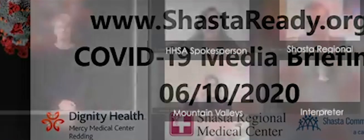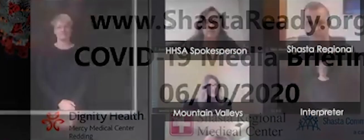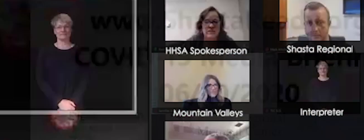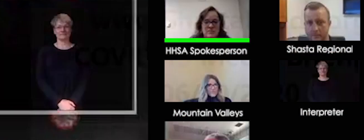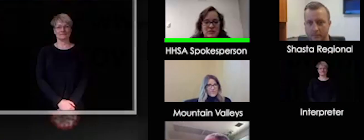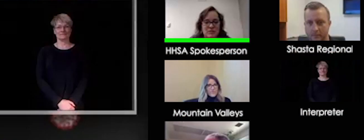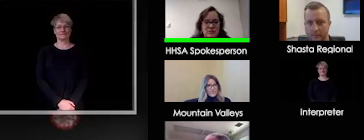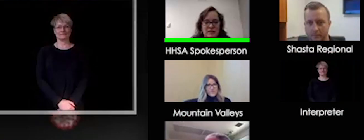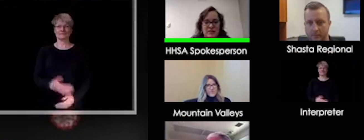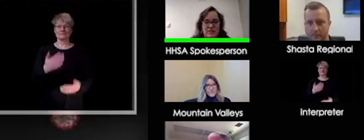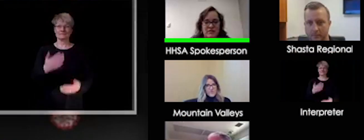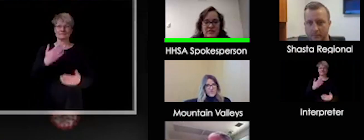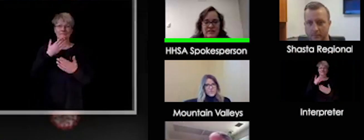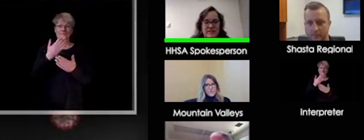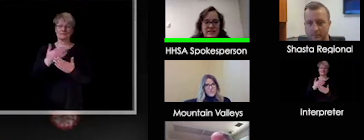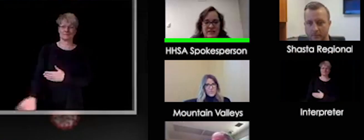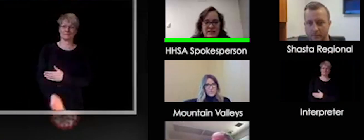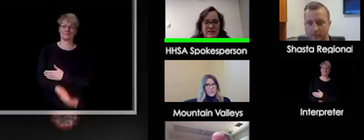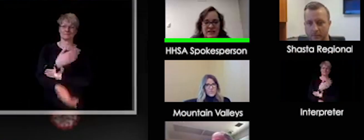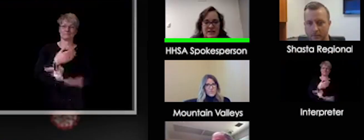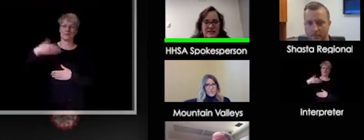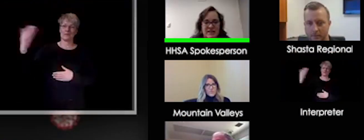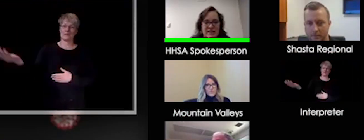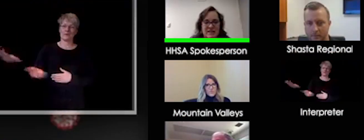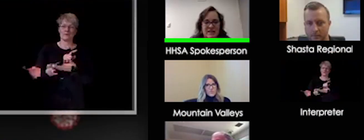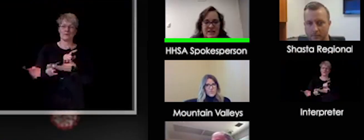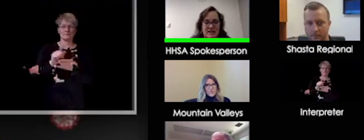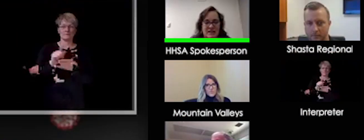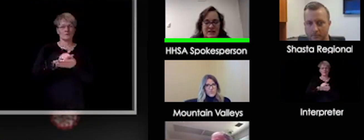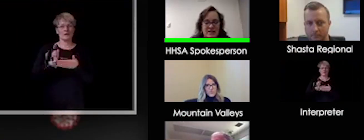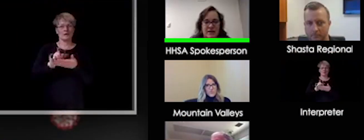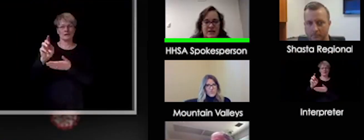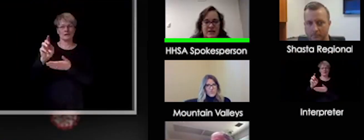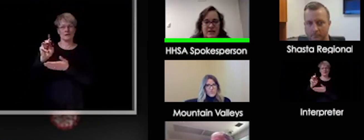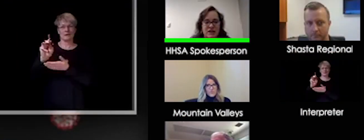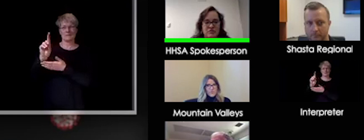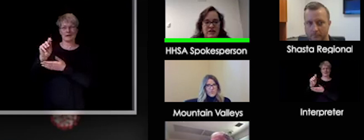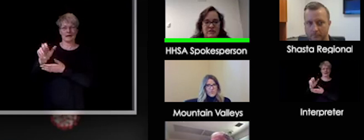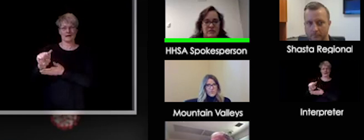Good morning. Welcome to the weekly COVID-19 media update. I’m Kerri Schuette. I’m